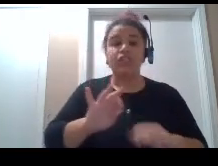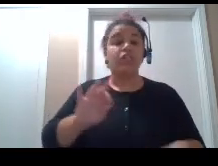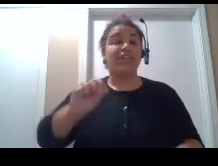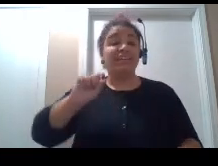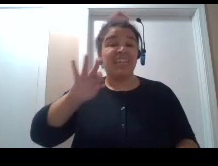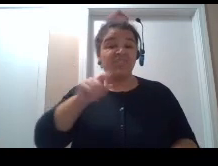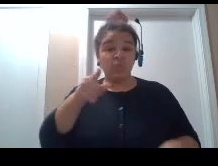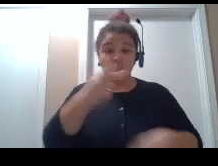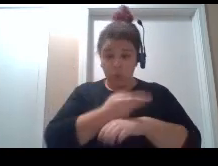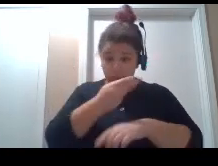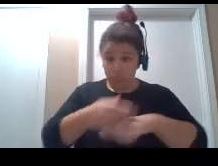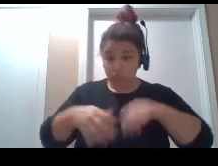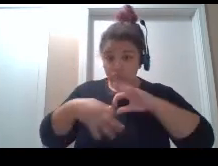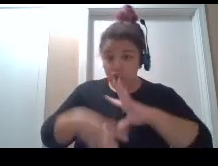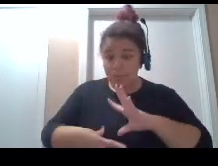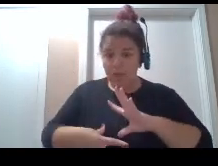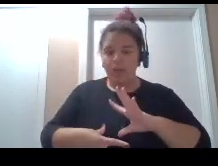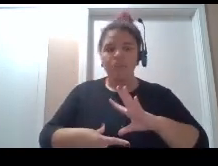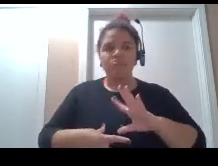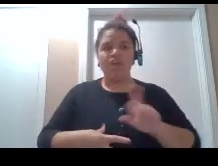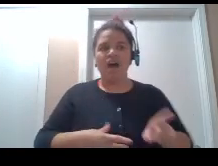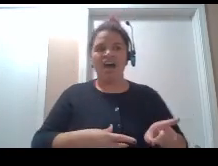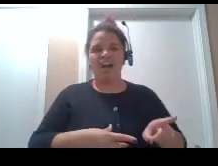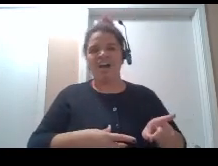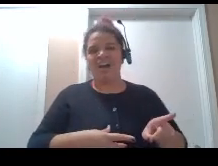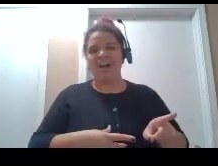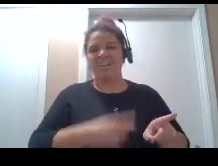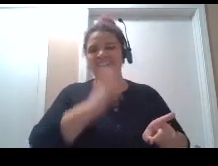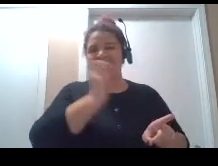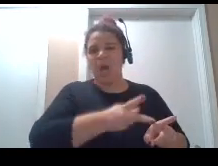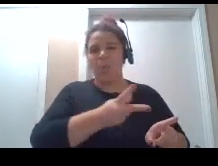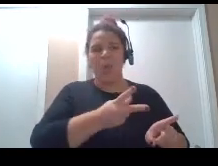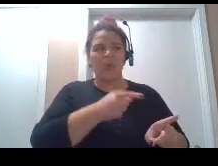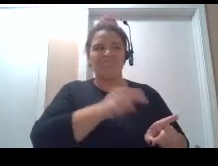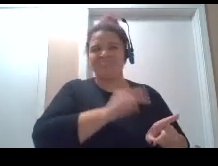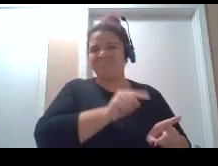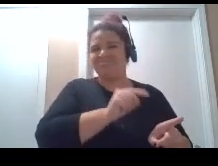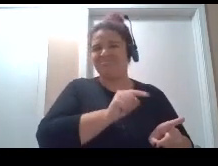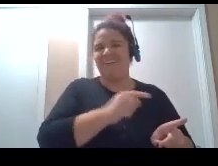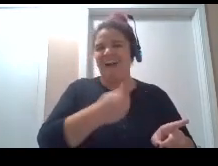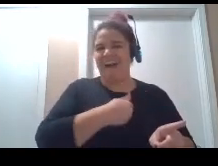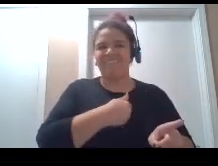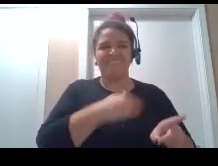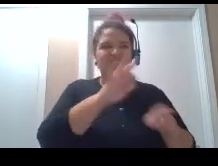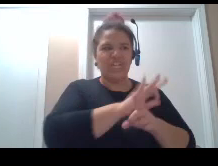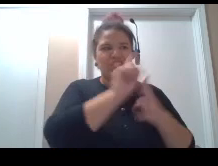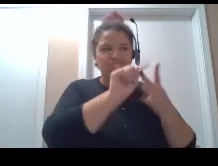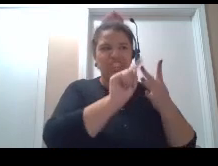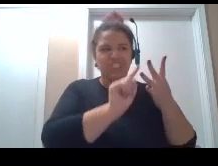if you are using an ASL interpreter. Also, if the candidate